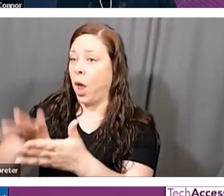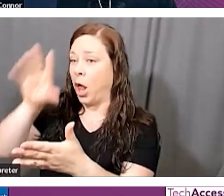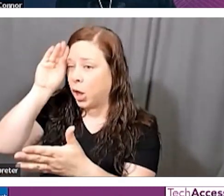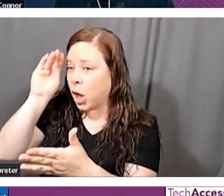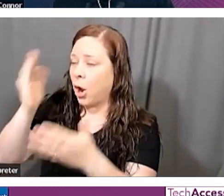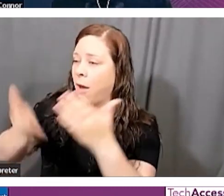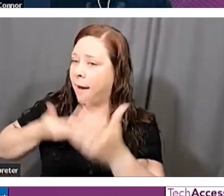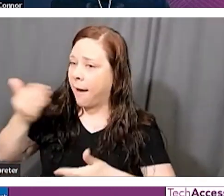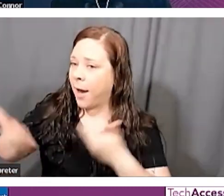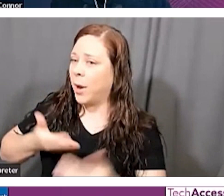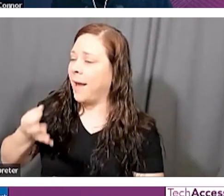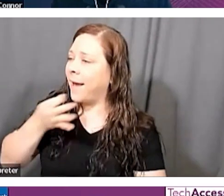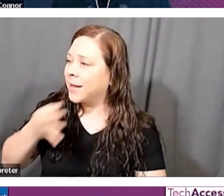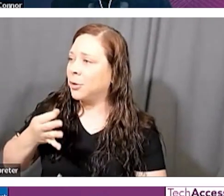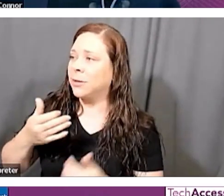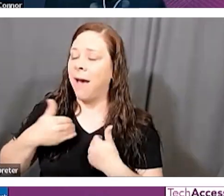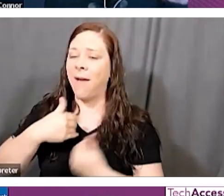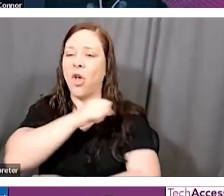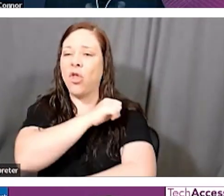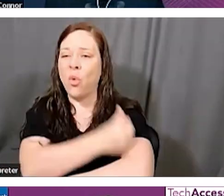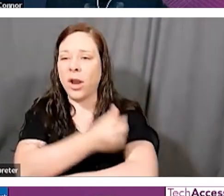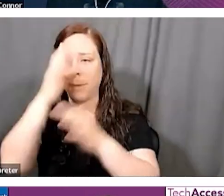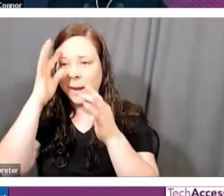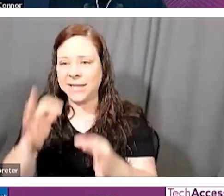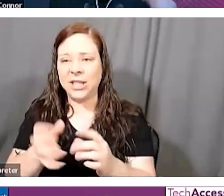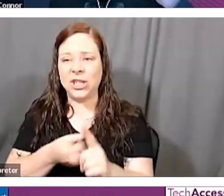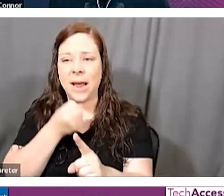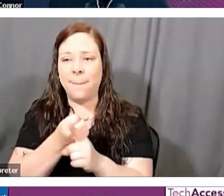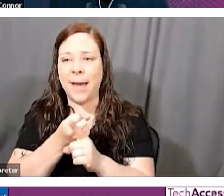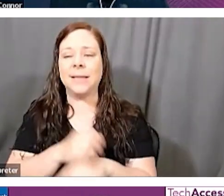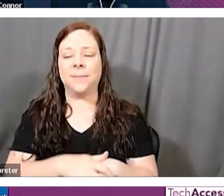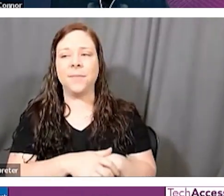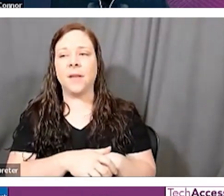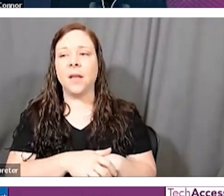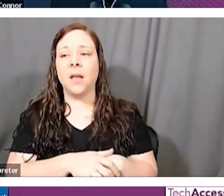to make decisions that impact that product. So those are two things, people with disabilities and budget